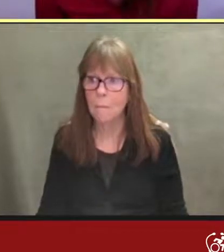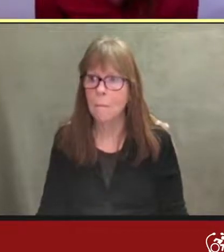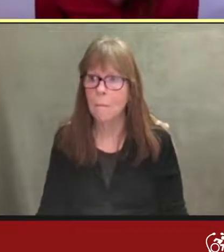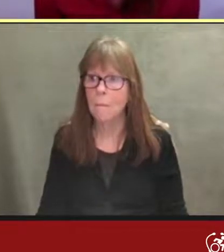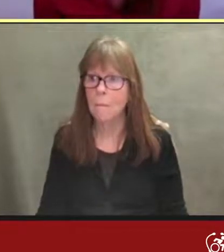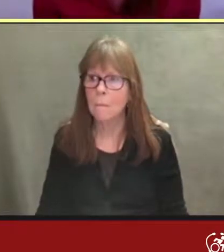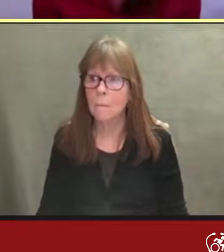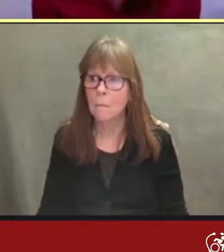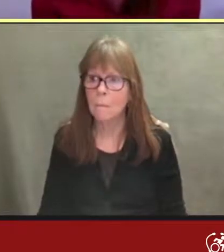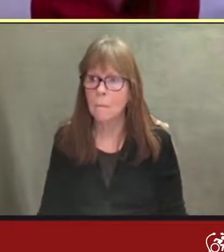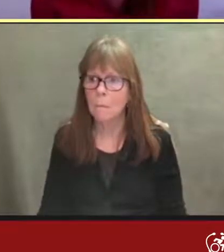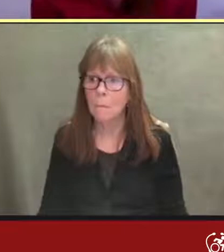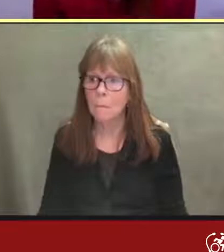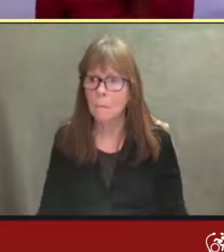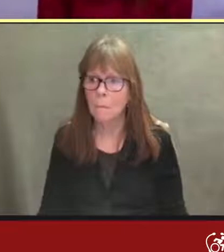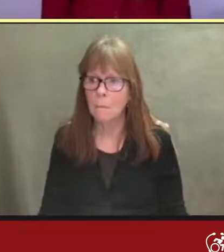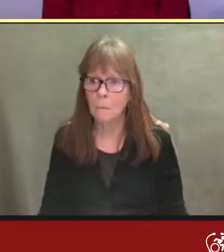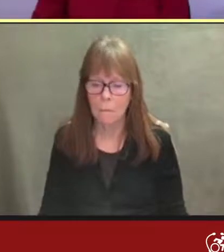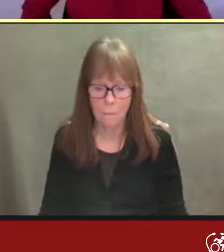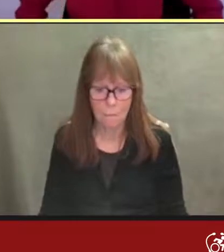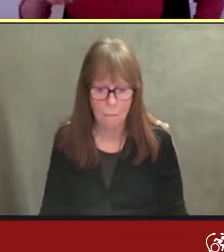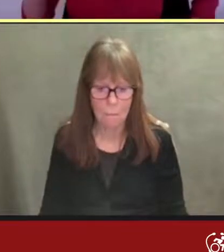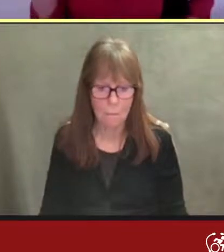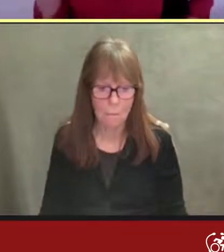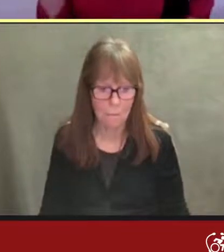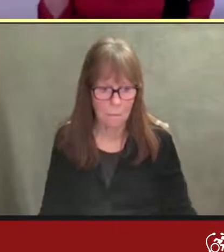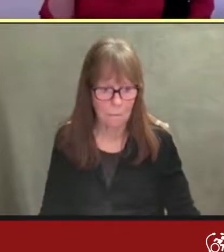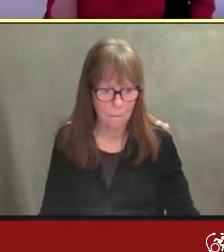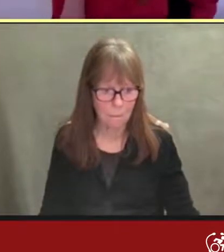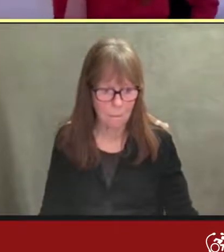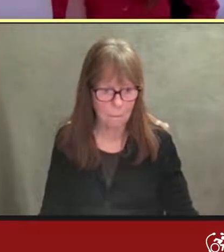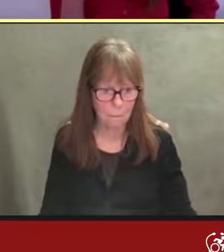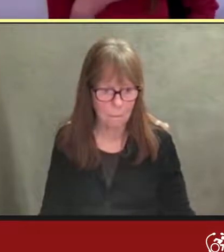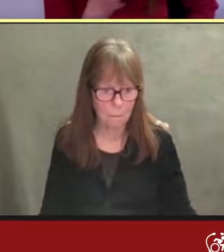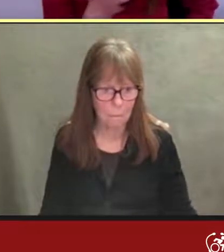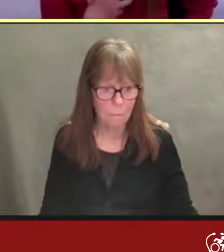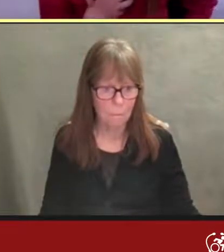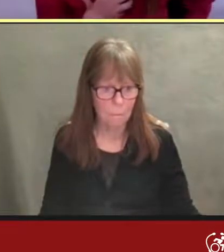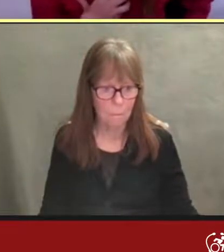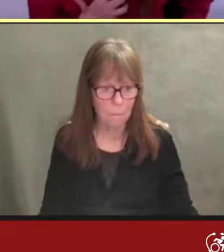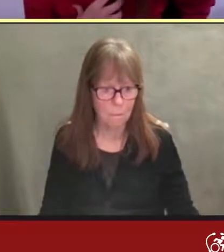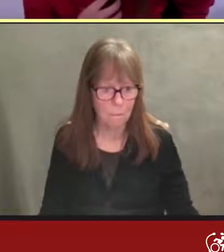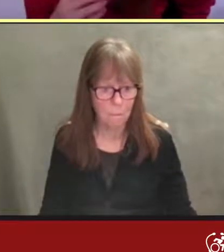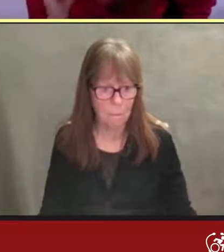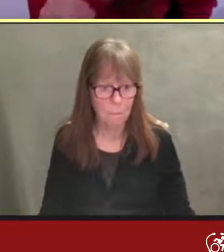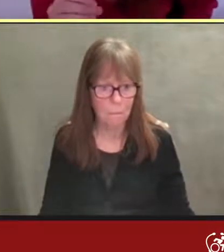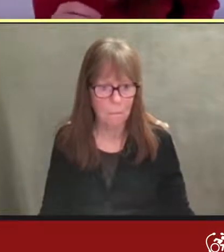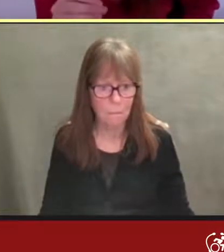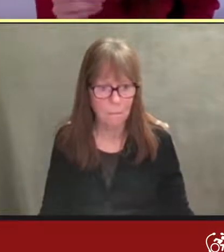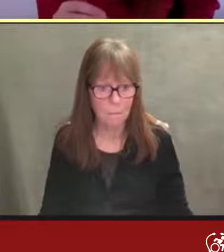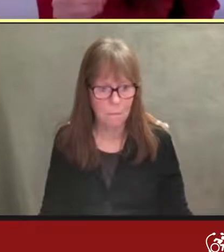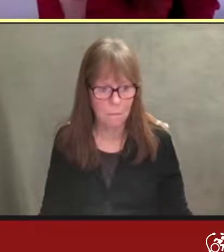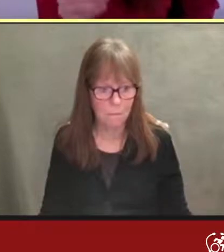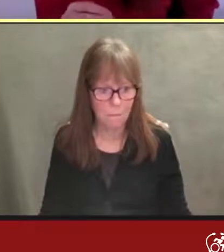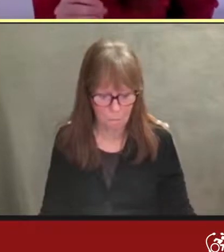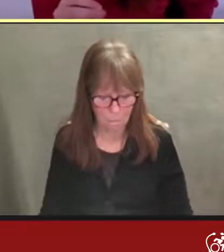School of Medicine. So today, to me [what] is very unique about the conference.